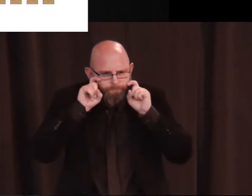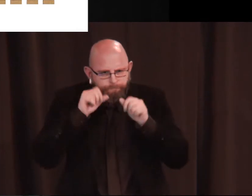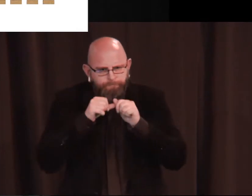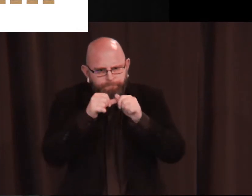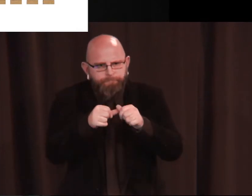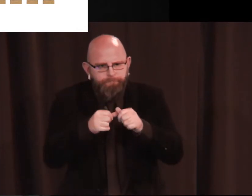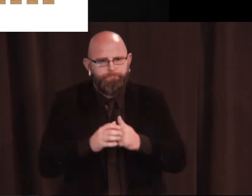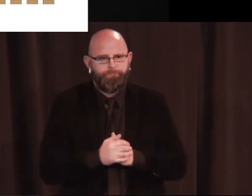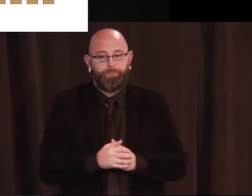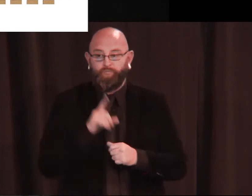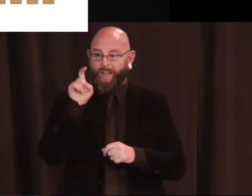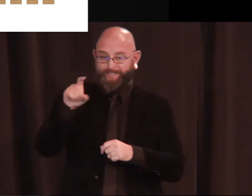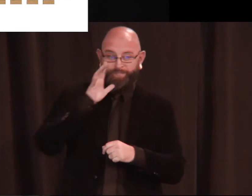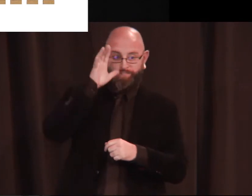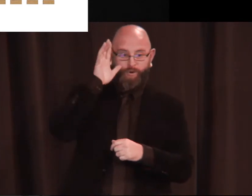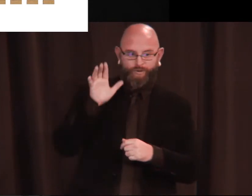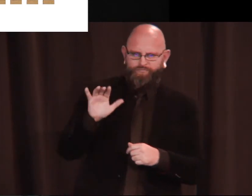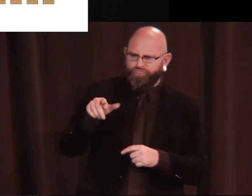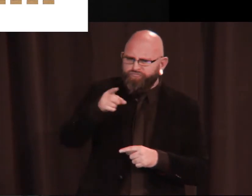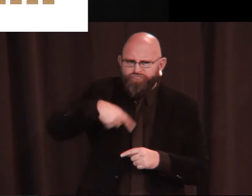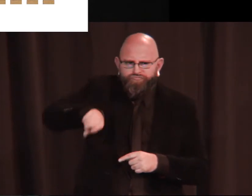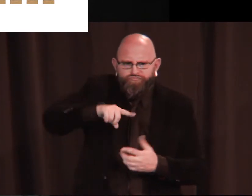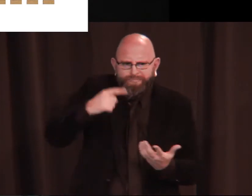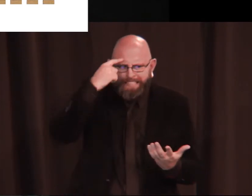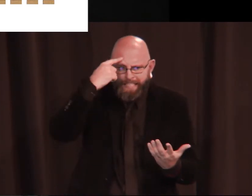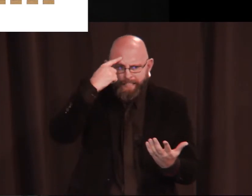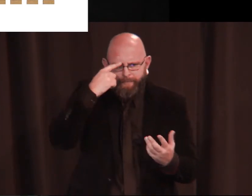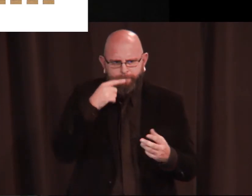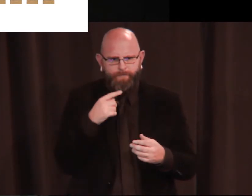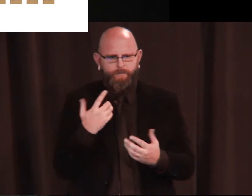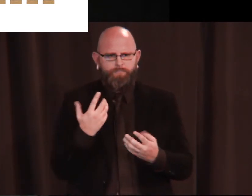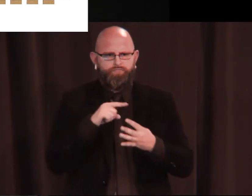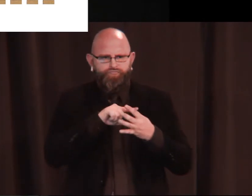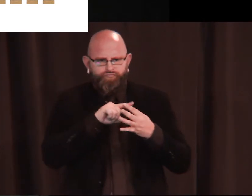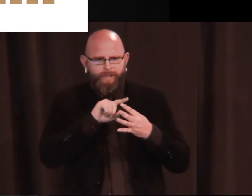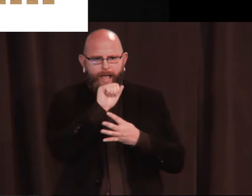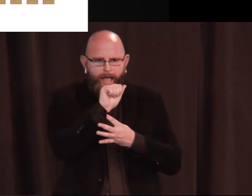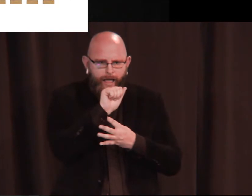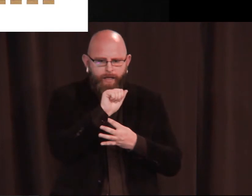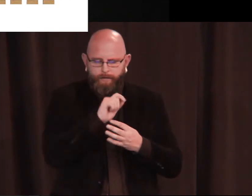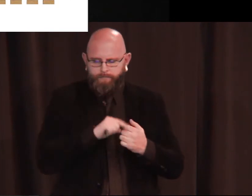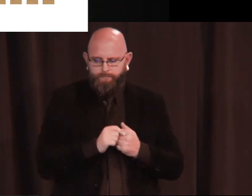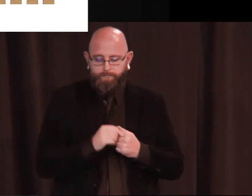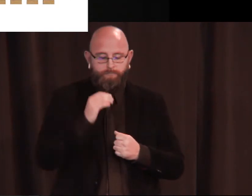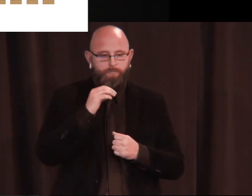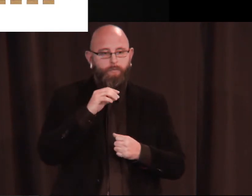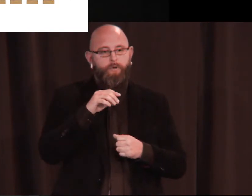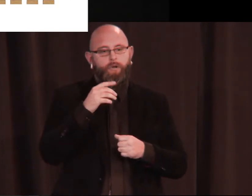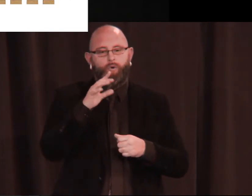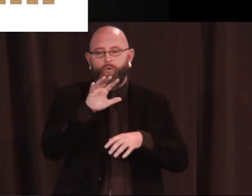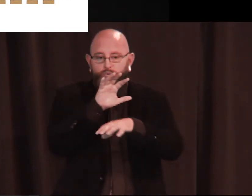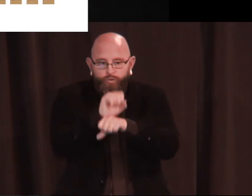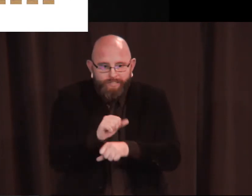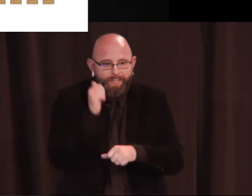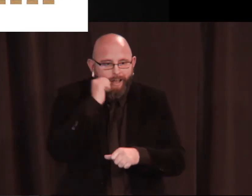So what do you guys think? Do you think it's changes in their routine, so going from like home to school or going from home to the grocery store?